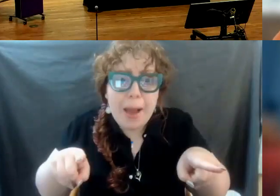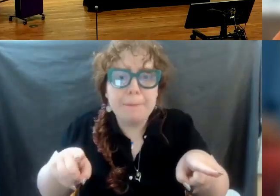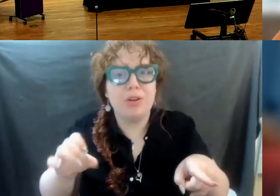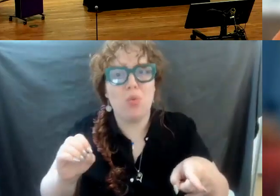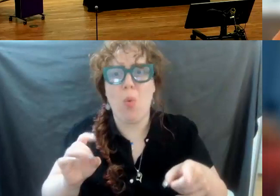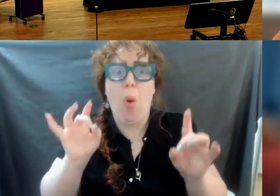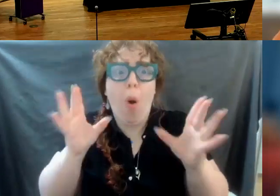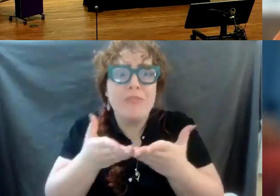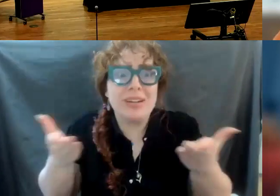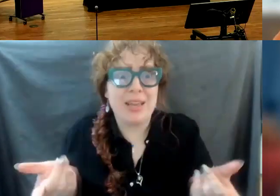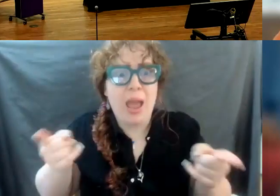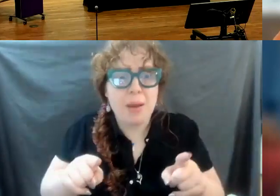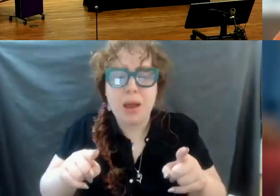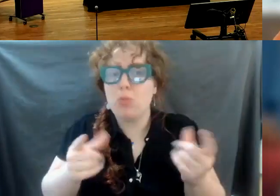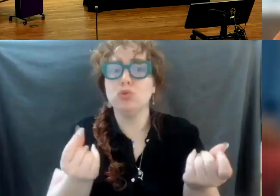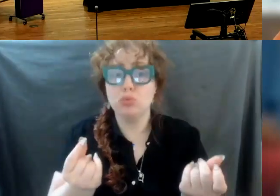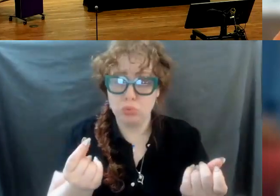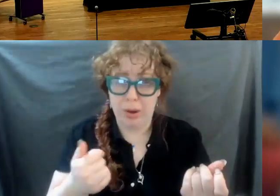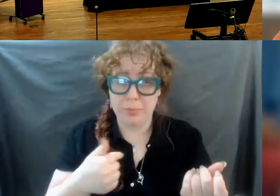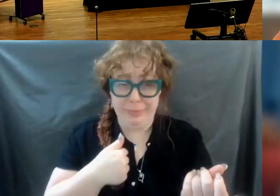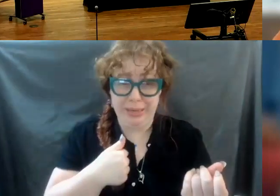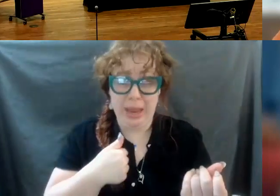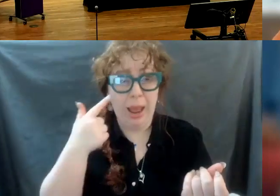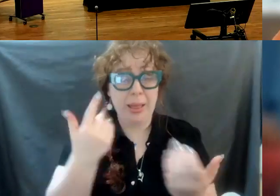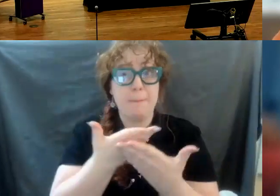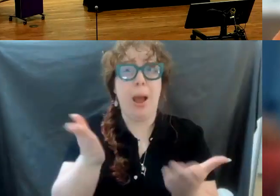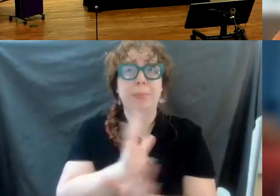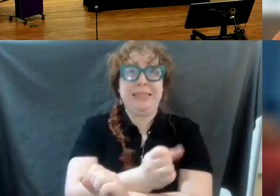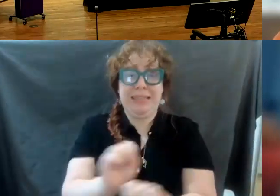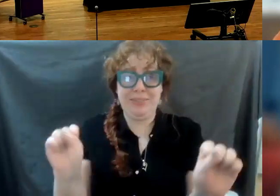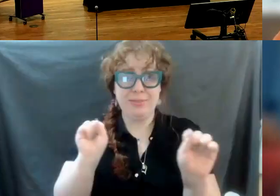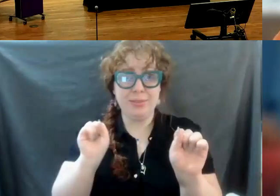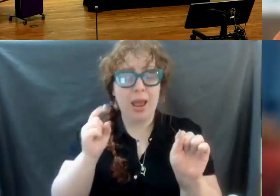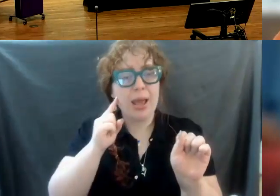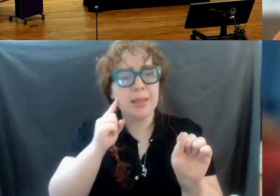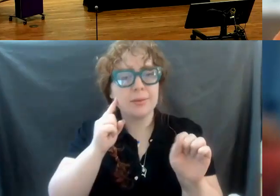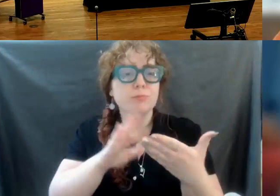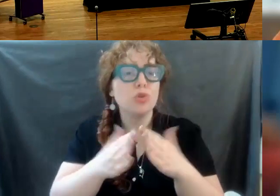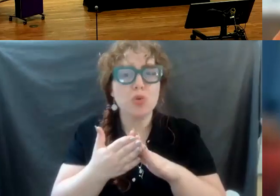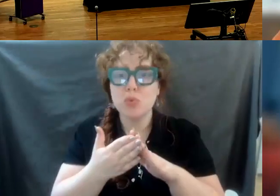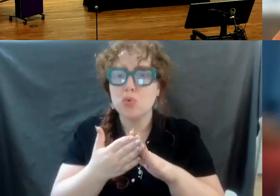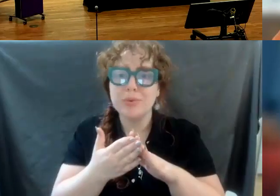But when I think about public safety personally, I really think about communities that are thriving and where